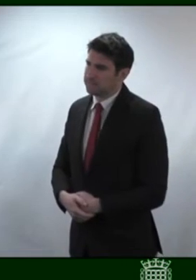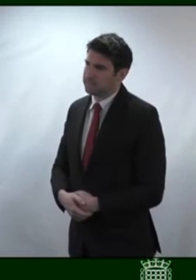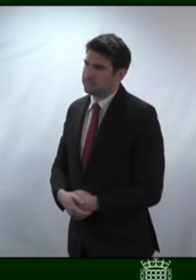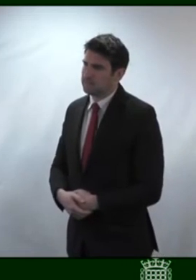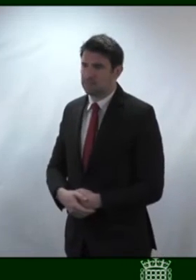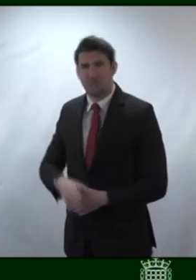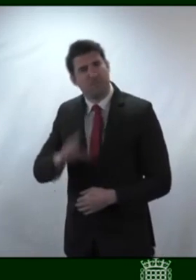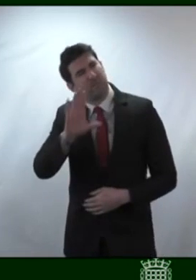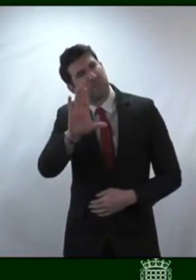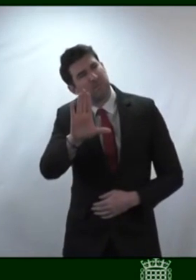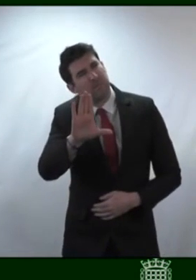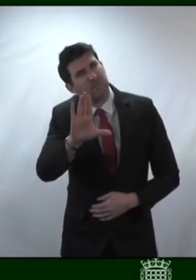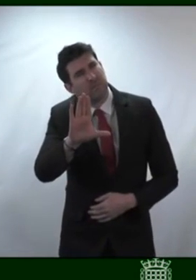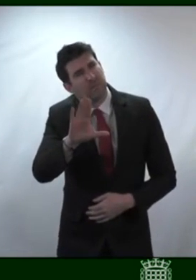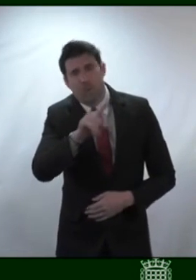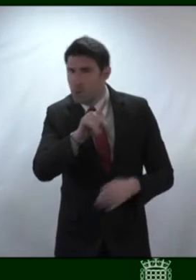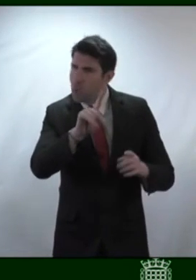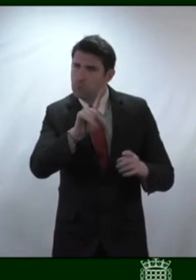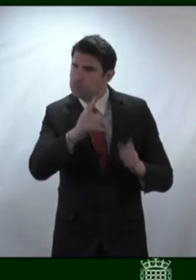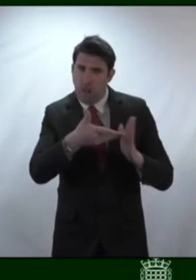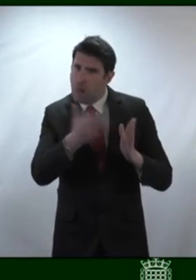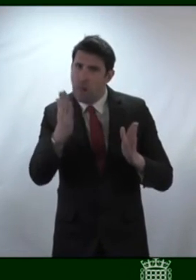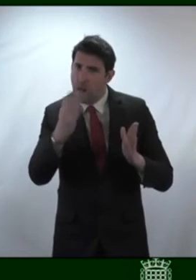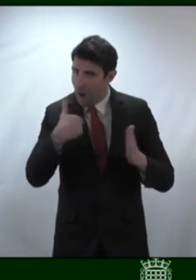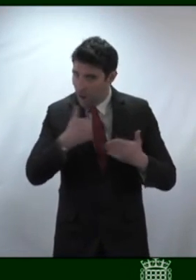The Prime Minister is avoiding the issue. In some places, the infection rate has gone up 70% in the